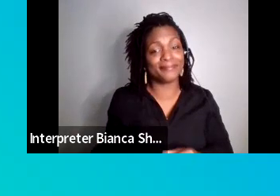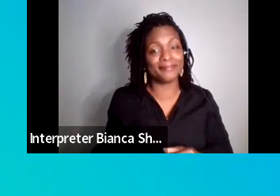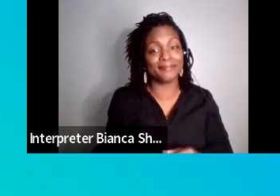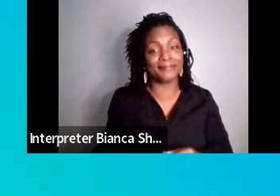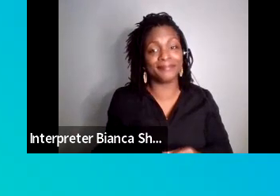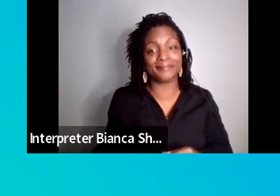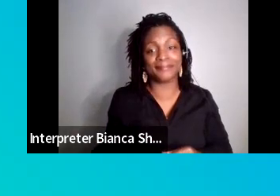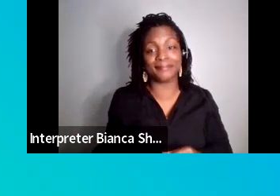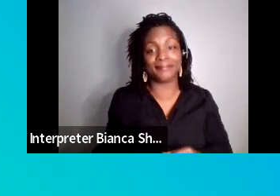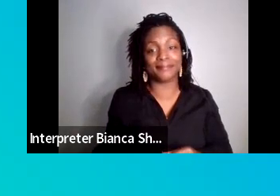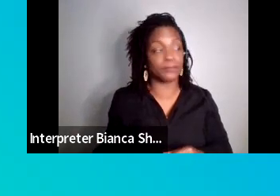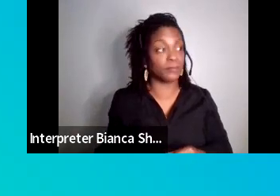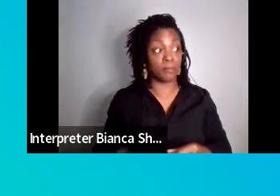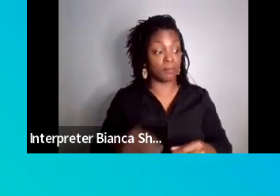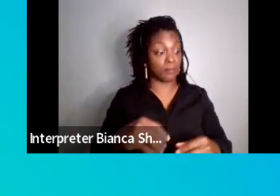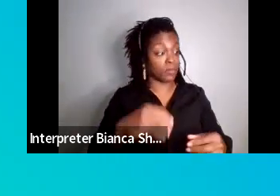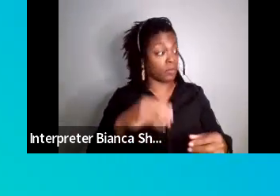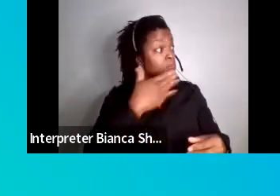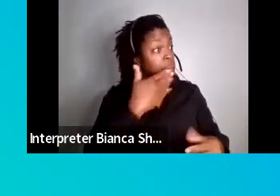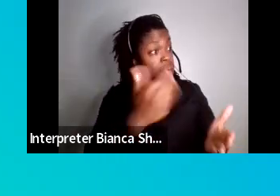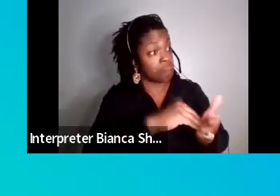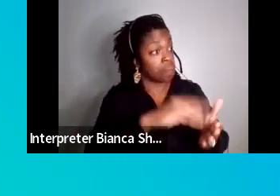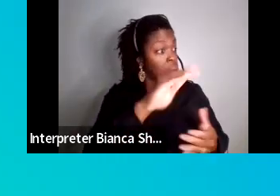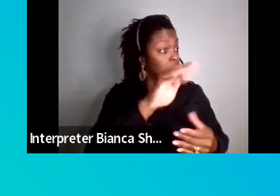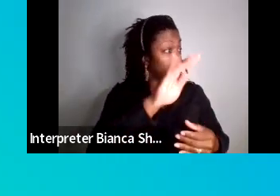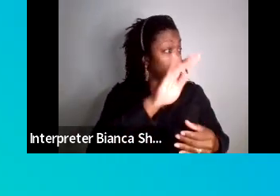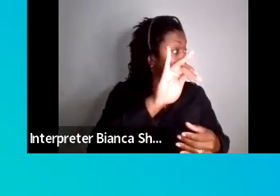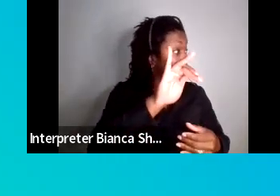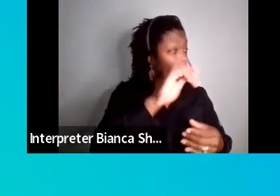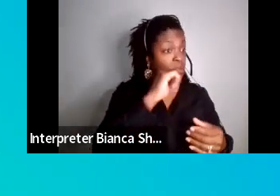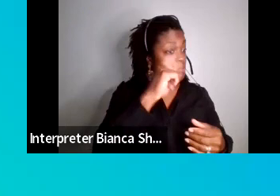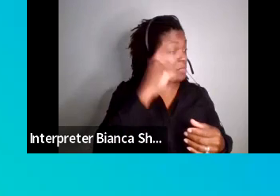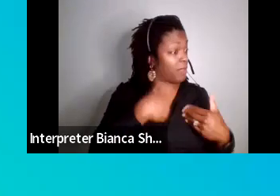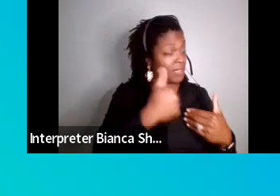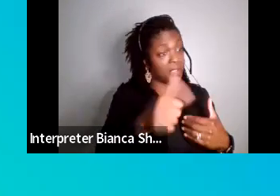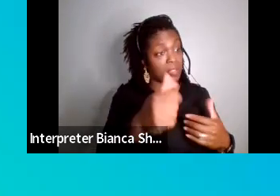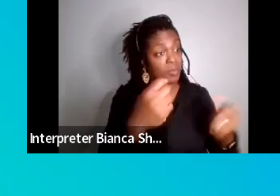Thanks again, Danie. I don't think we had any other questions. But thank you, guys, .